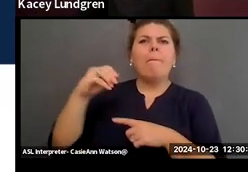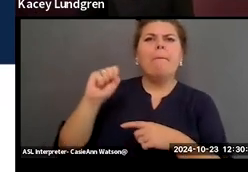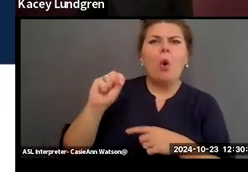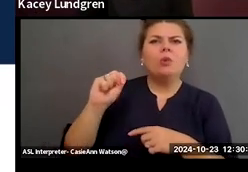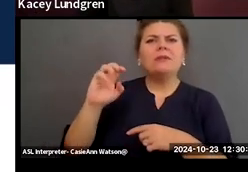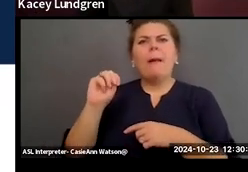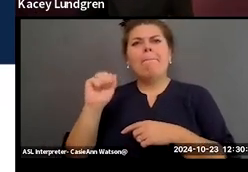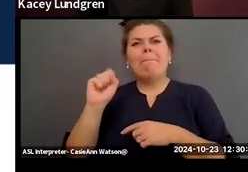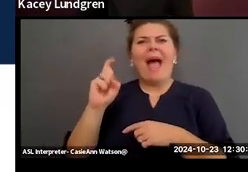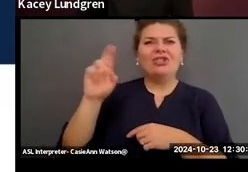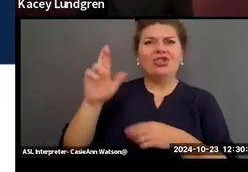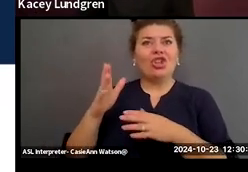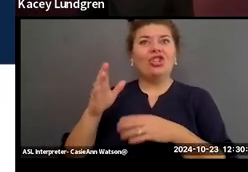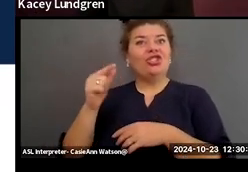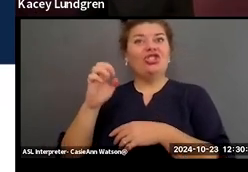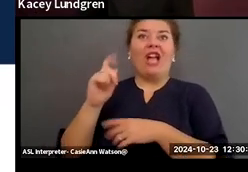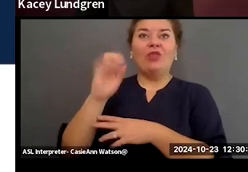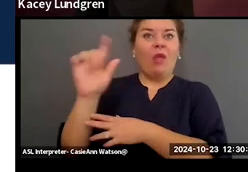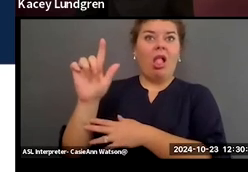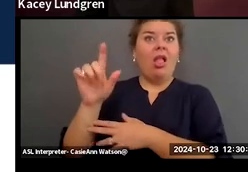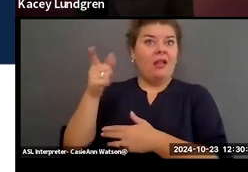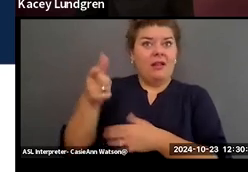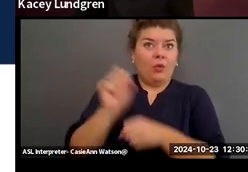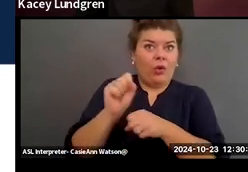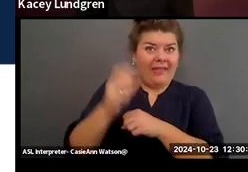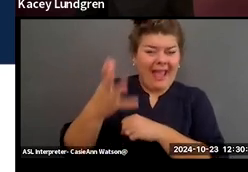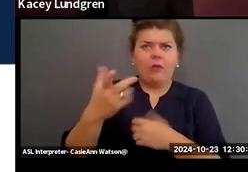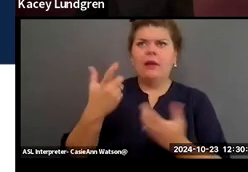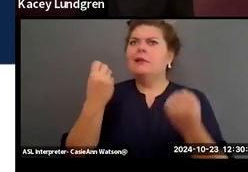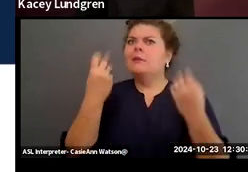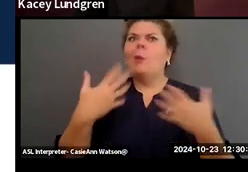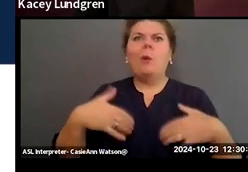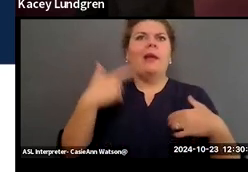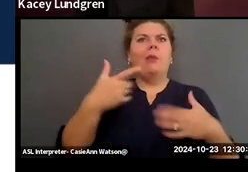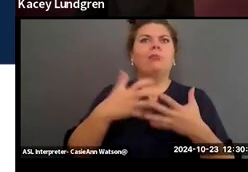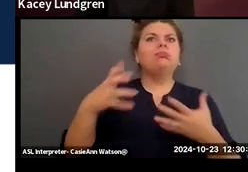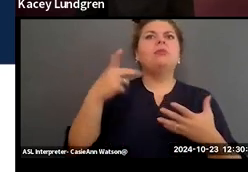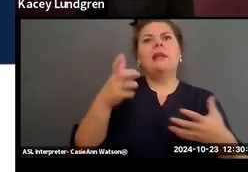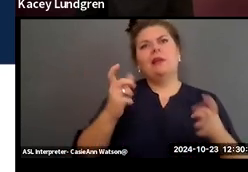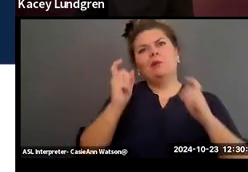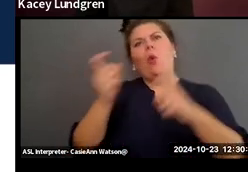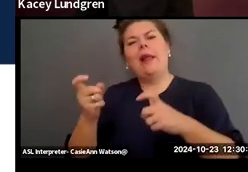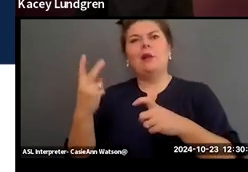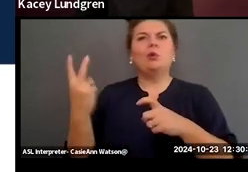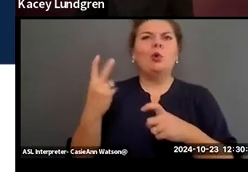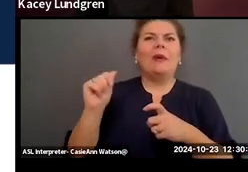who was also a wealthy businessman and philanthropist, donated two acres of his northeast Washington DC estate